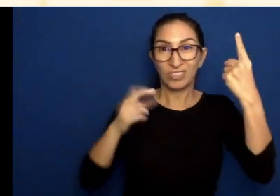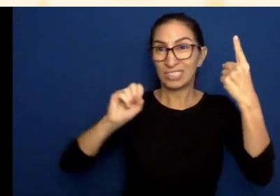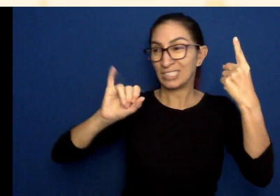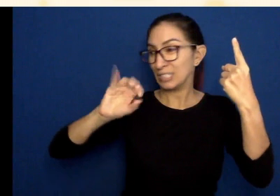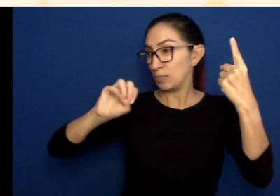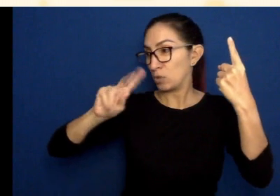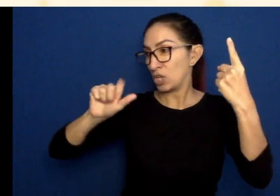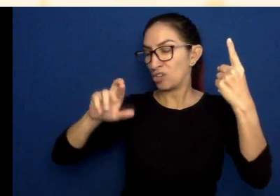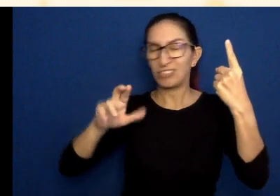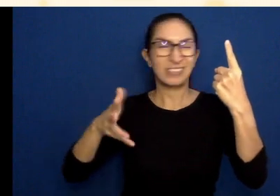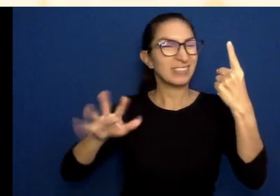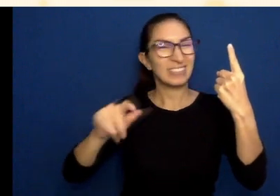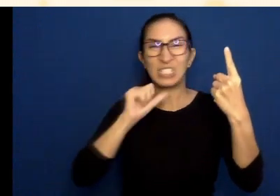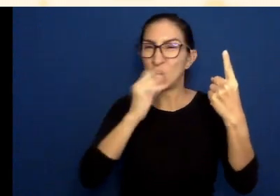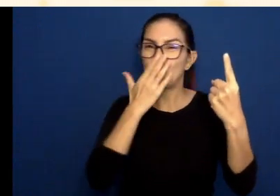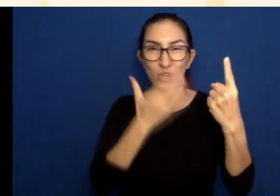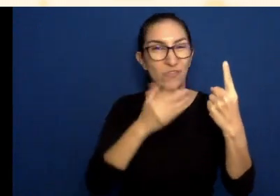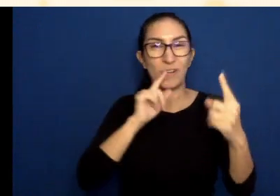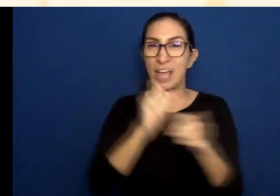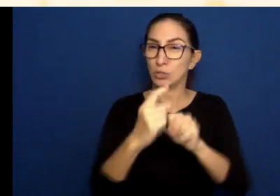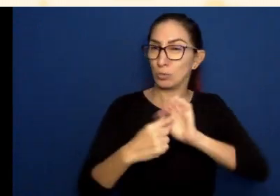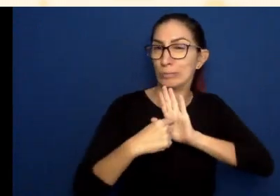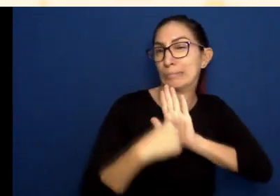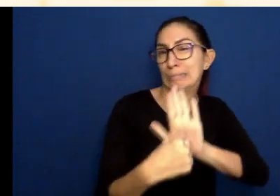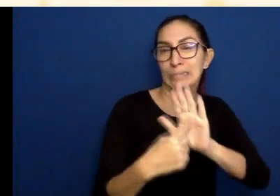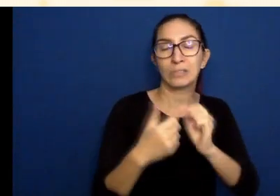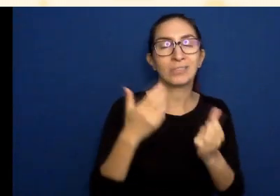You need to use actual devices, ones that you hold in your hand,